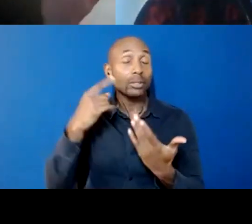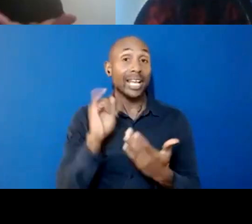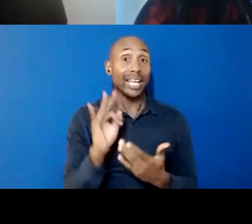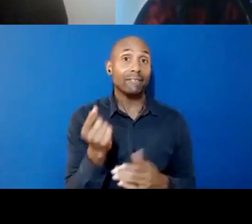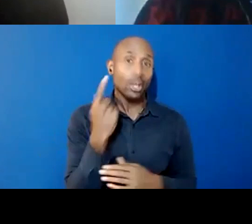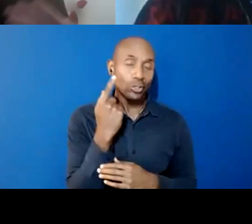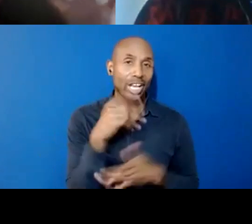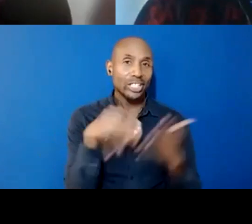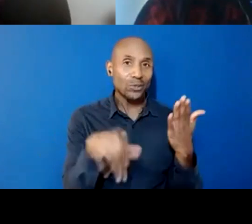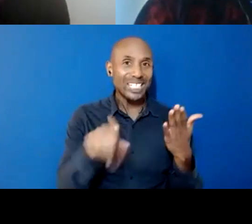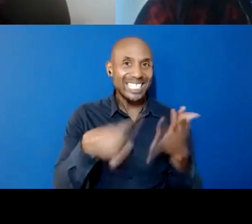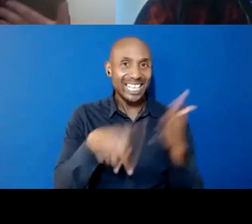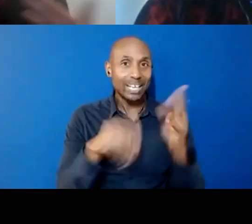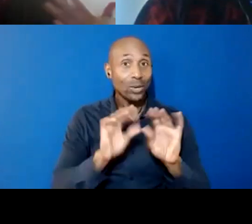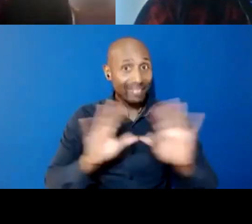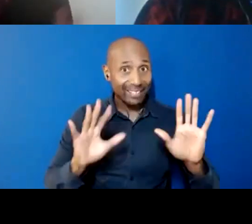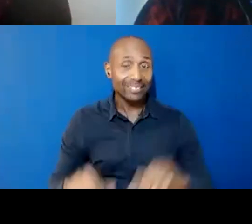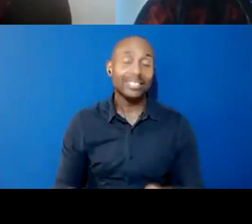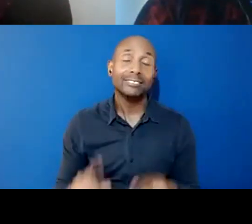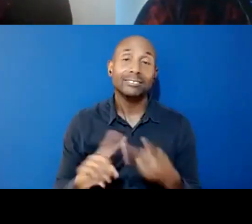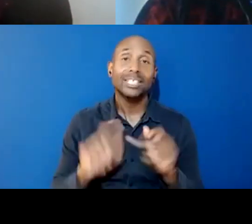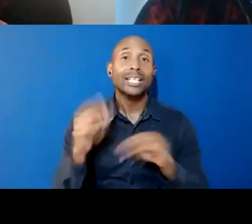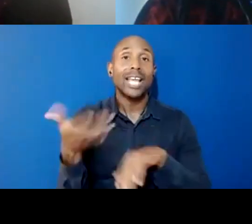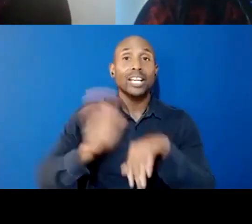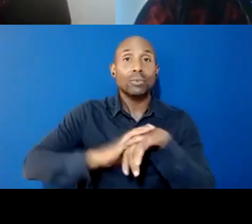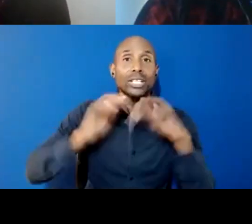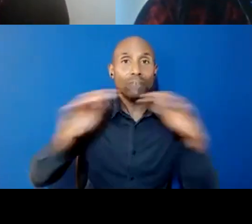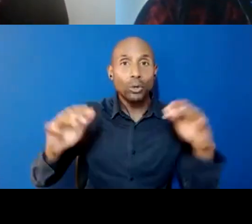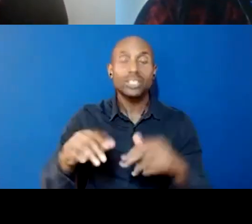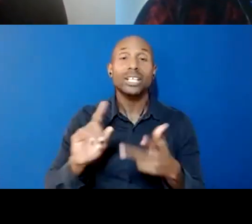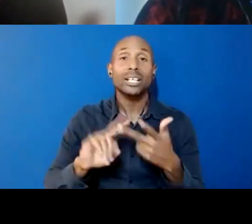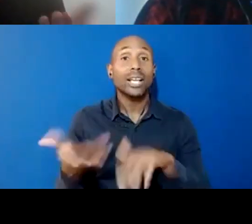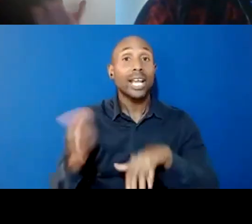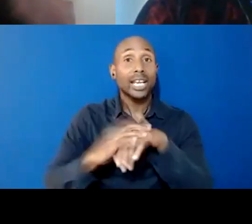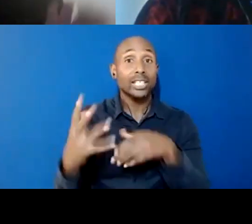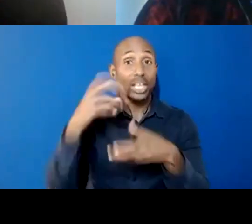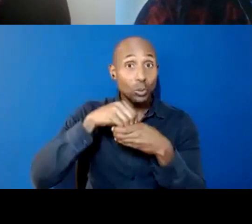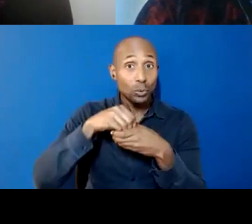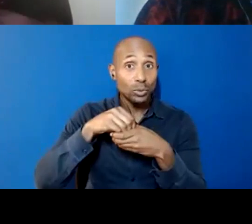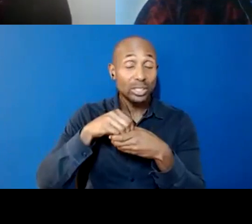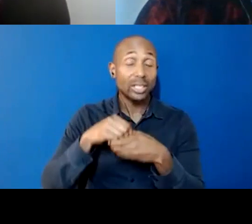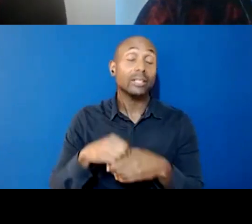able to increase the diversity and inclusion of your office by enhancing the skill set